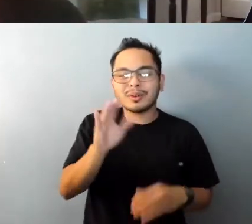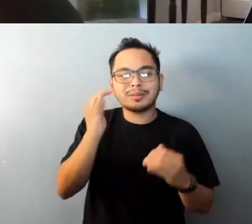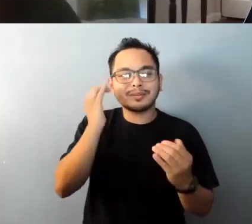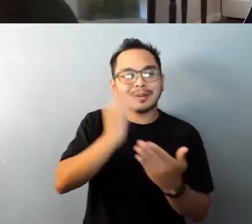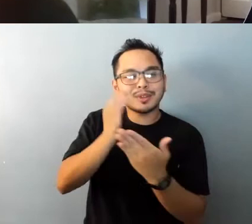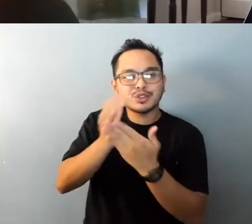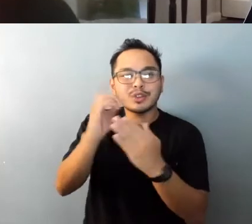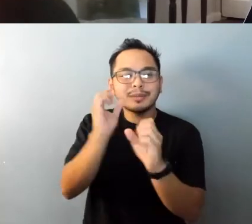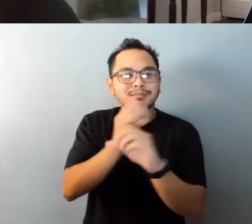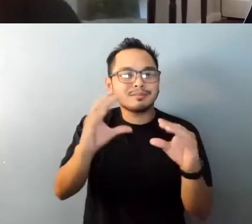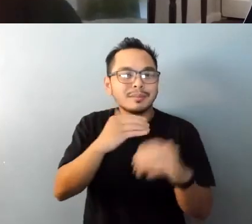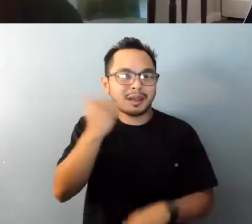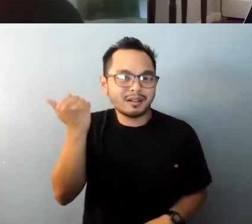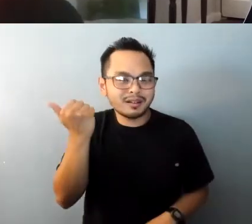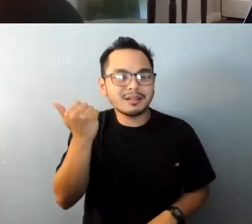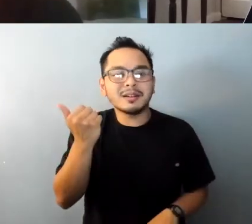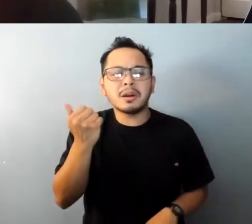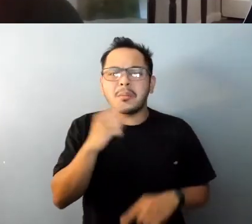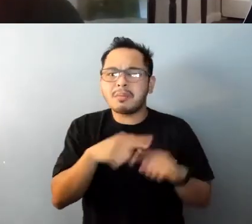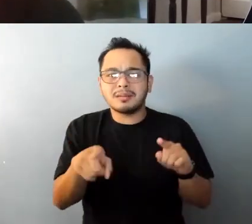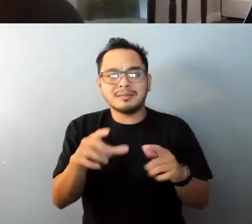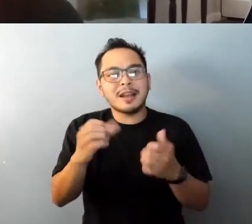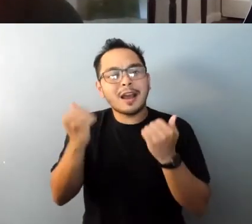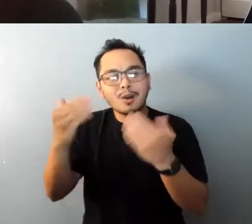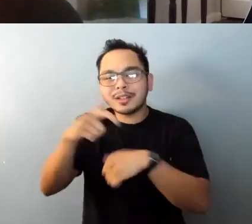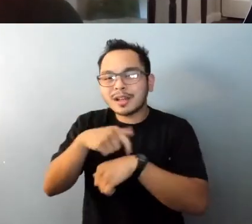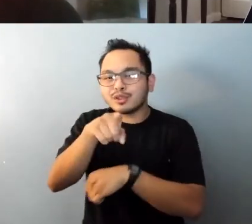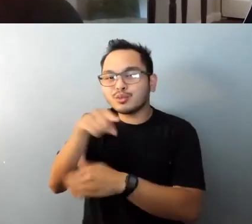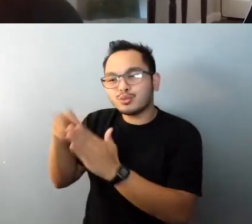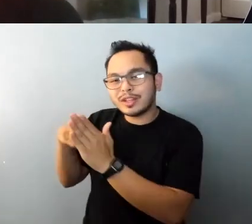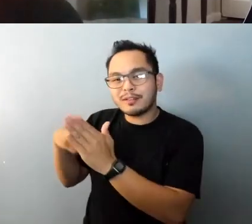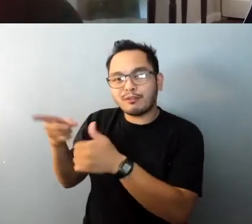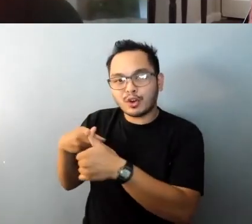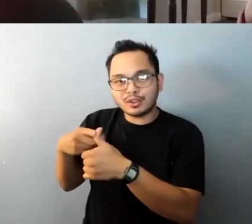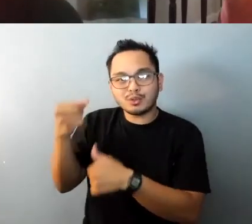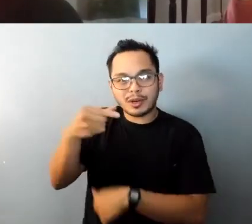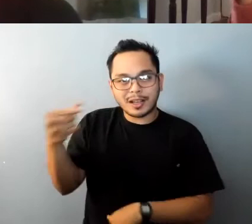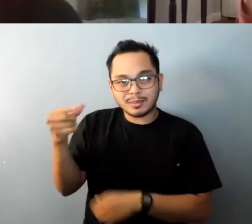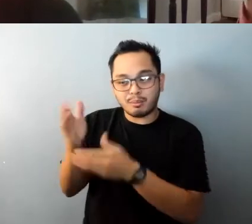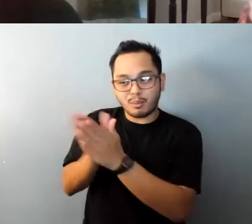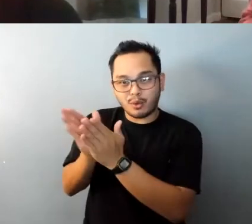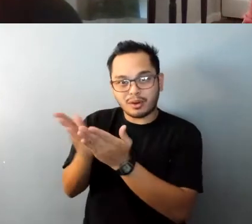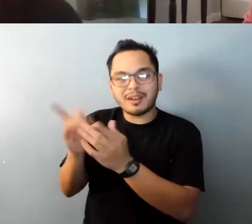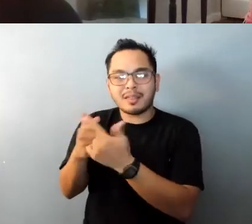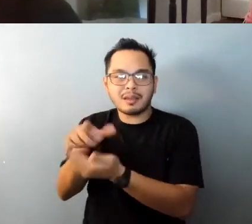How many times did you have to read, what sort of vocal training did you do to get your